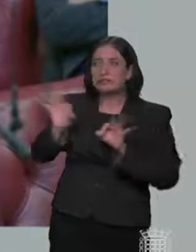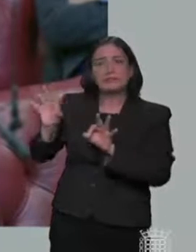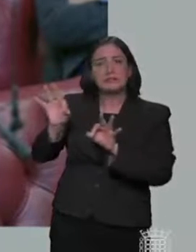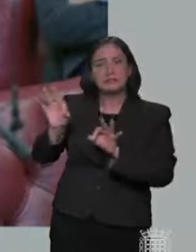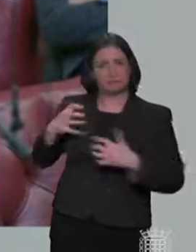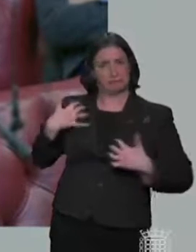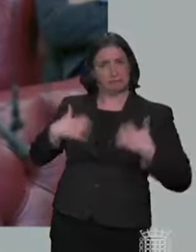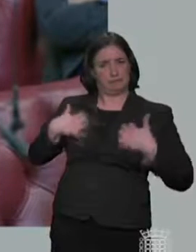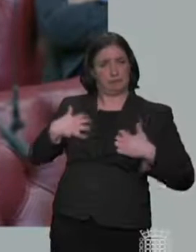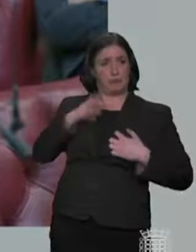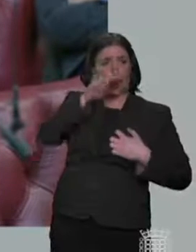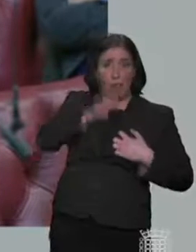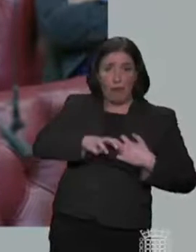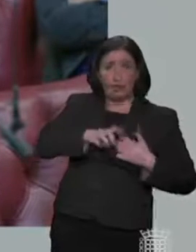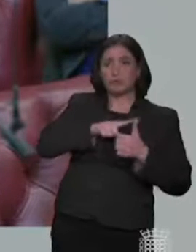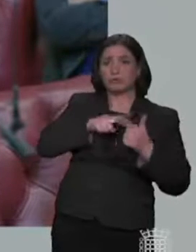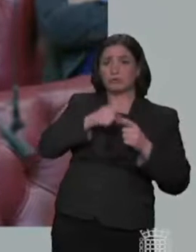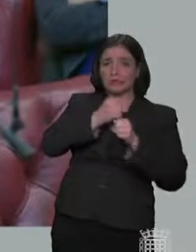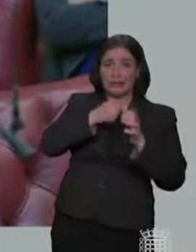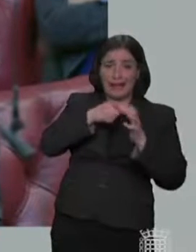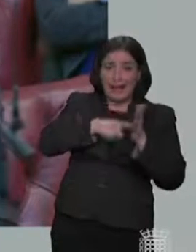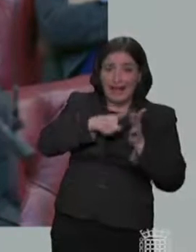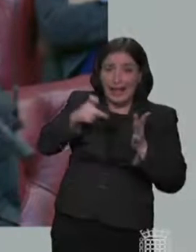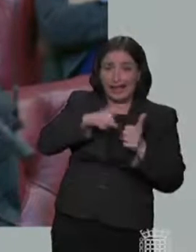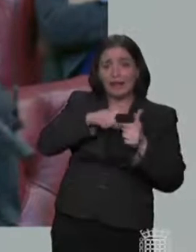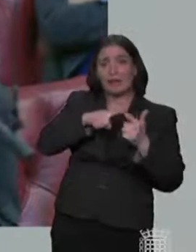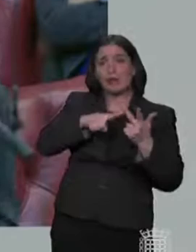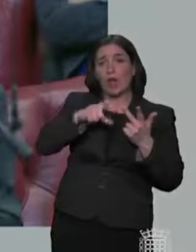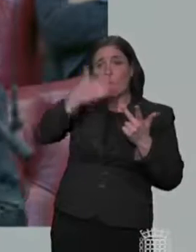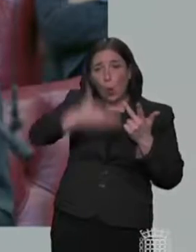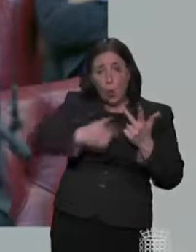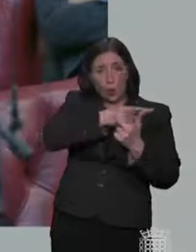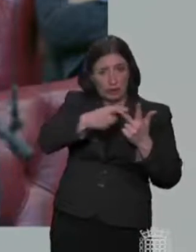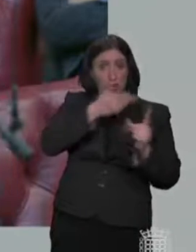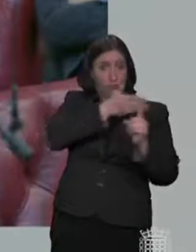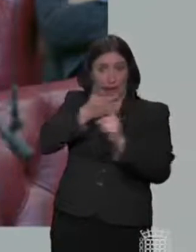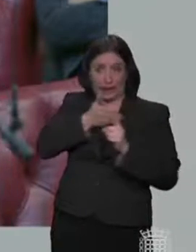garrick and even cornish have recognition in the united kingdom but bsl an indigenous language